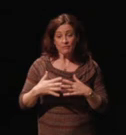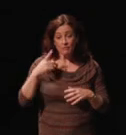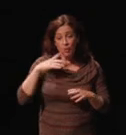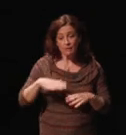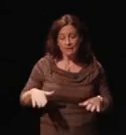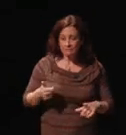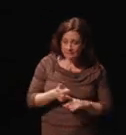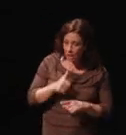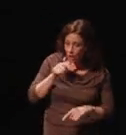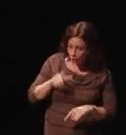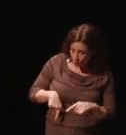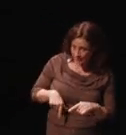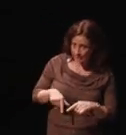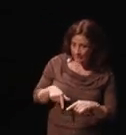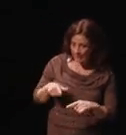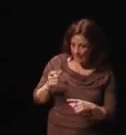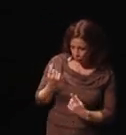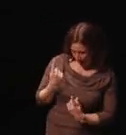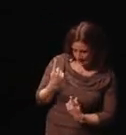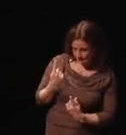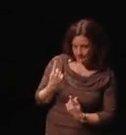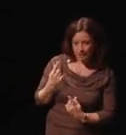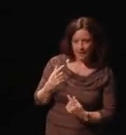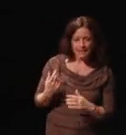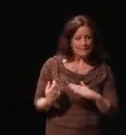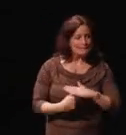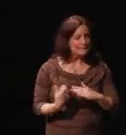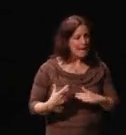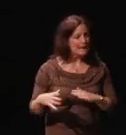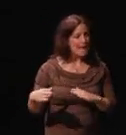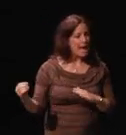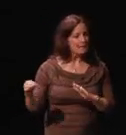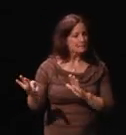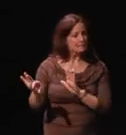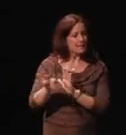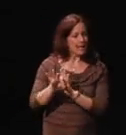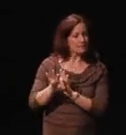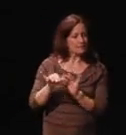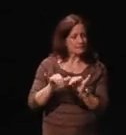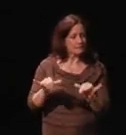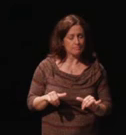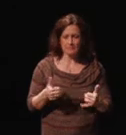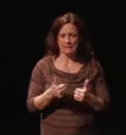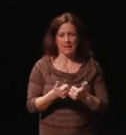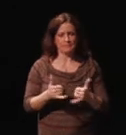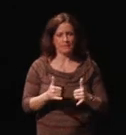couldn't grasp the scan and select system. The games were still a way in and it was a sort